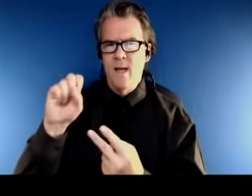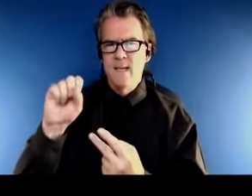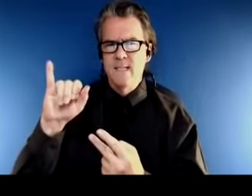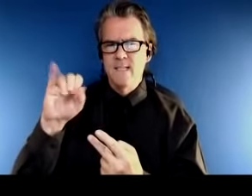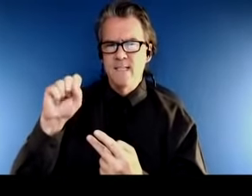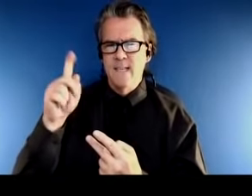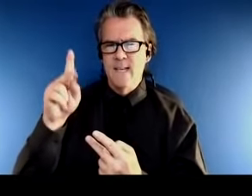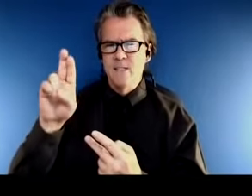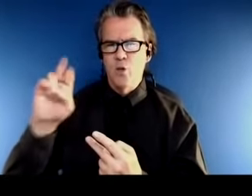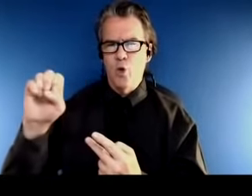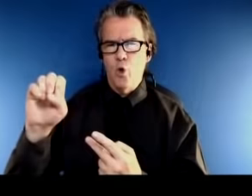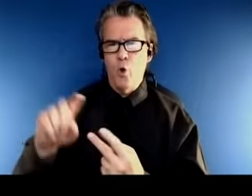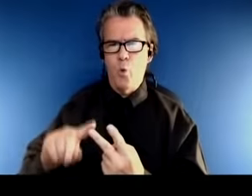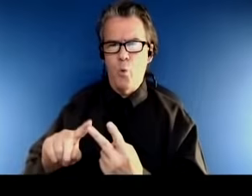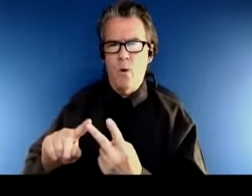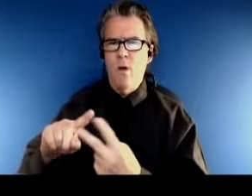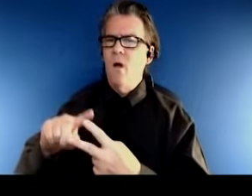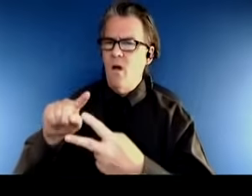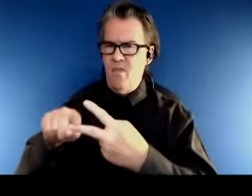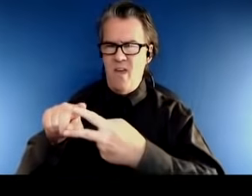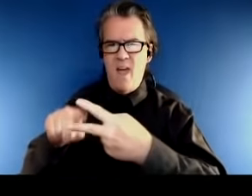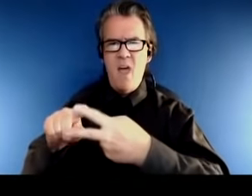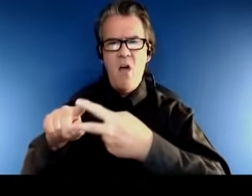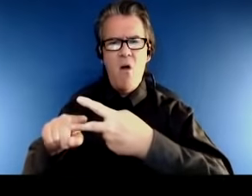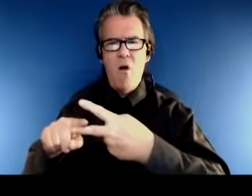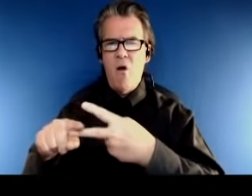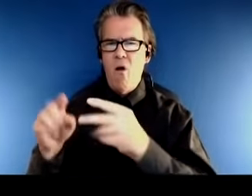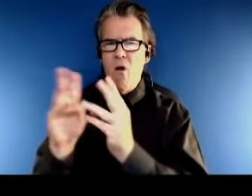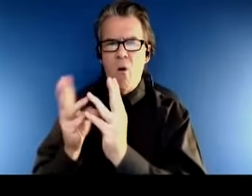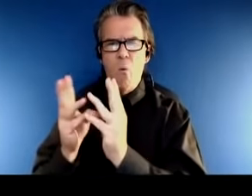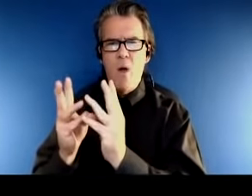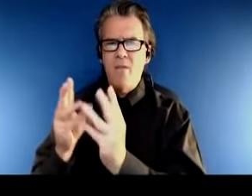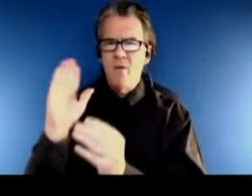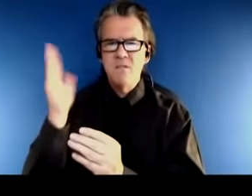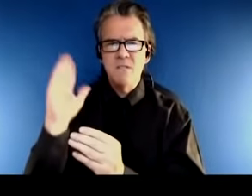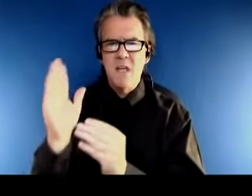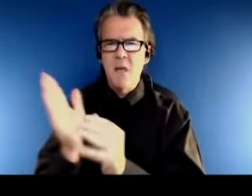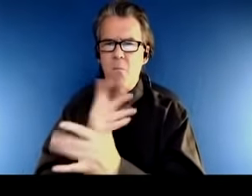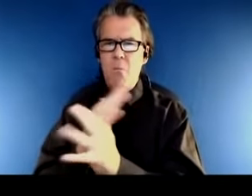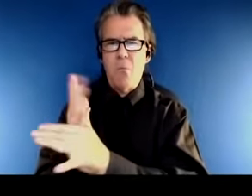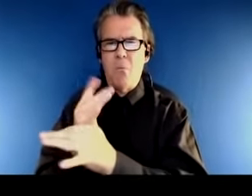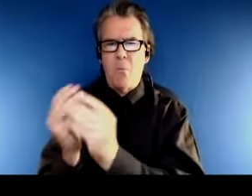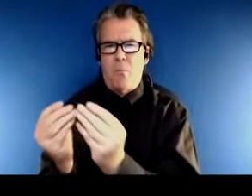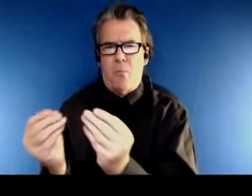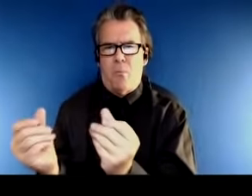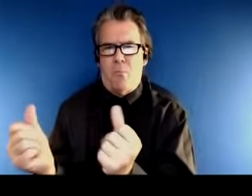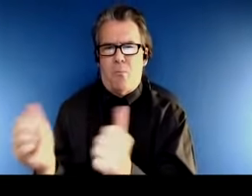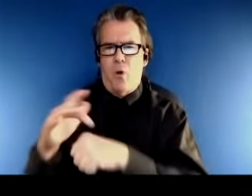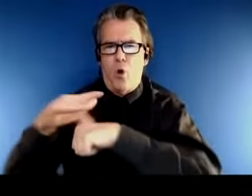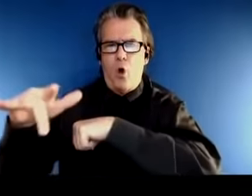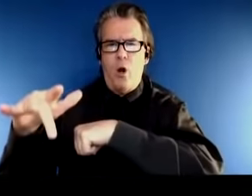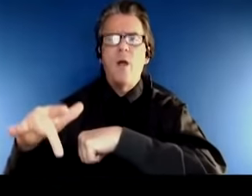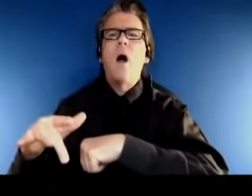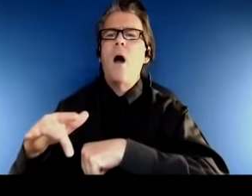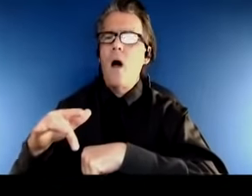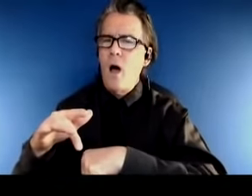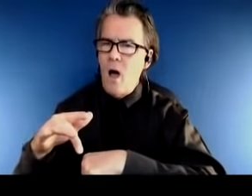My first question would be could you kind of talk about the decision-making behind the shutoffs